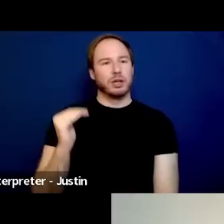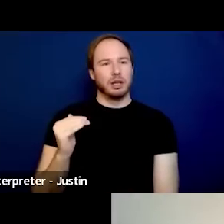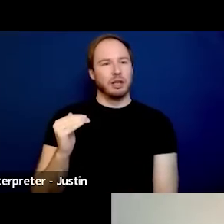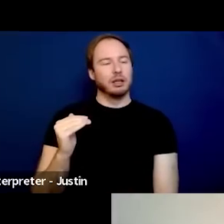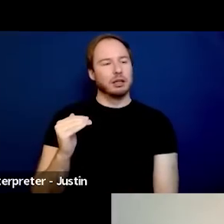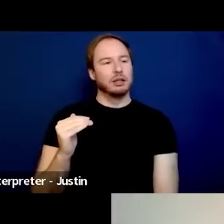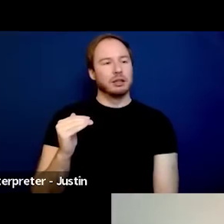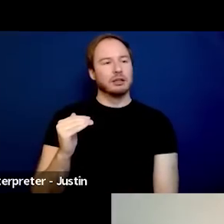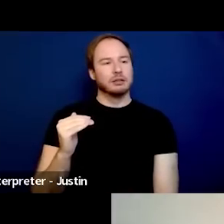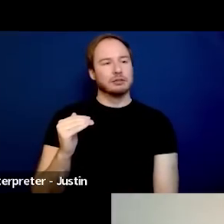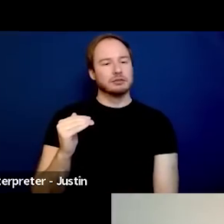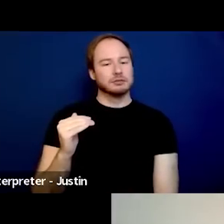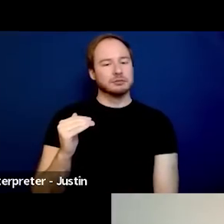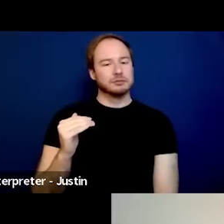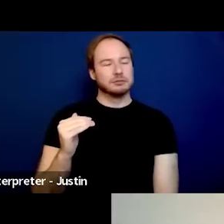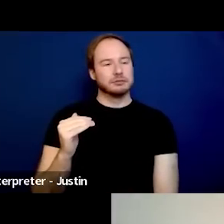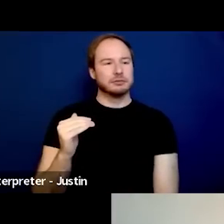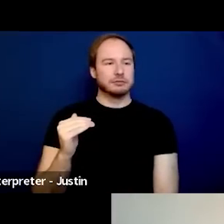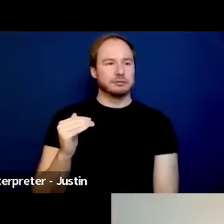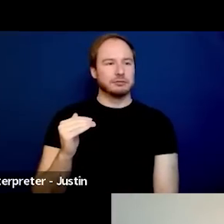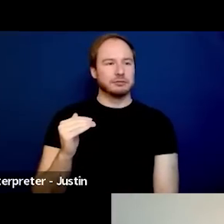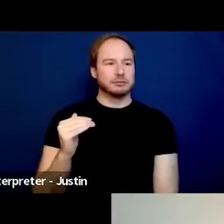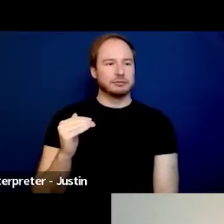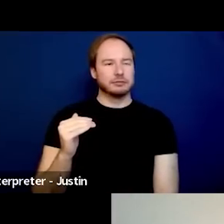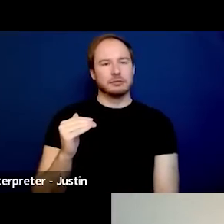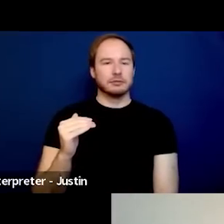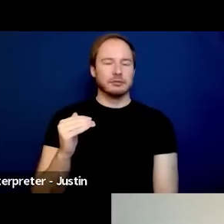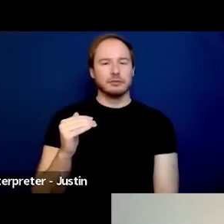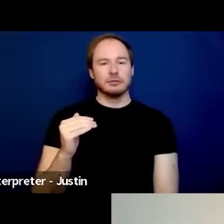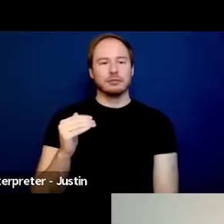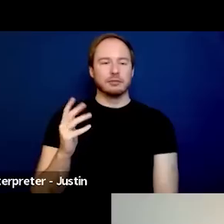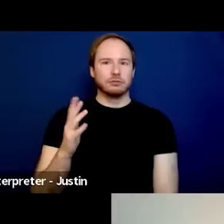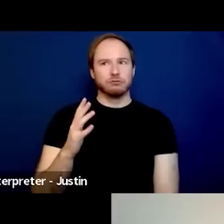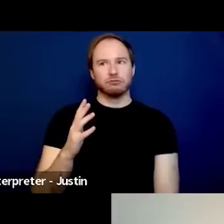So I wanna kind of pause on talking about specific situations,